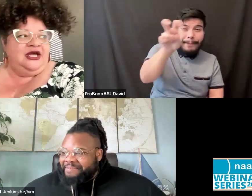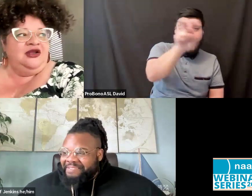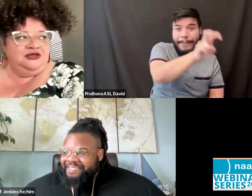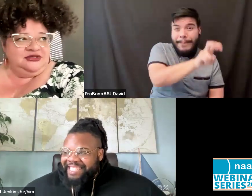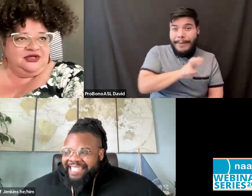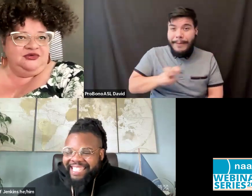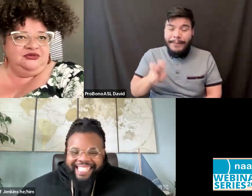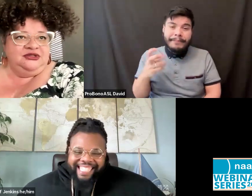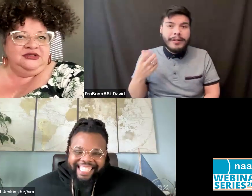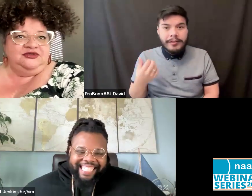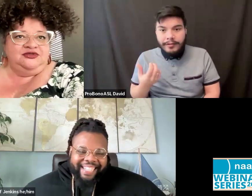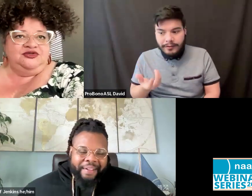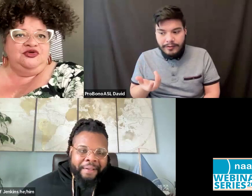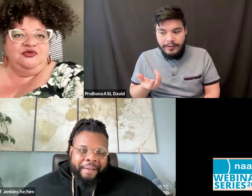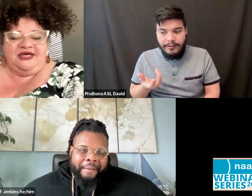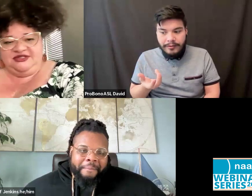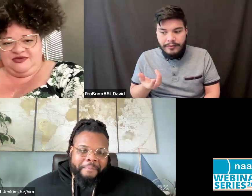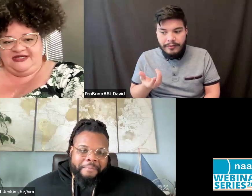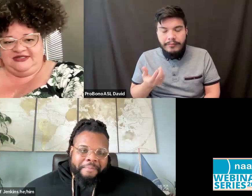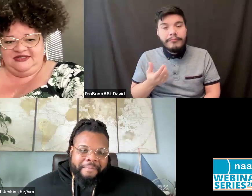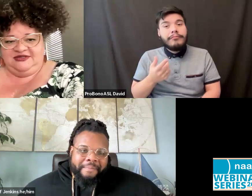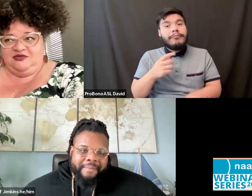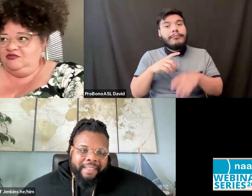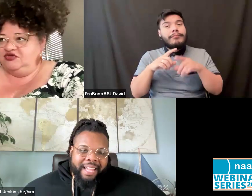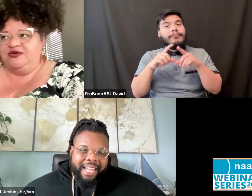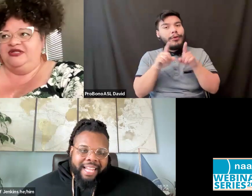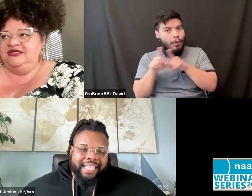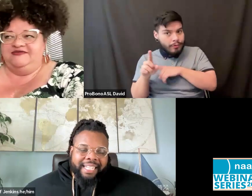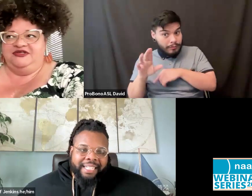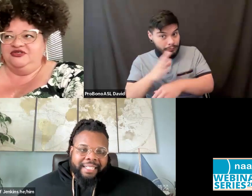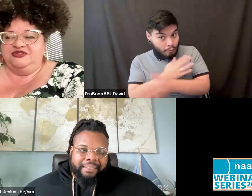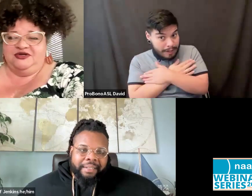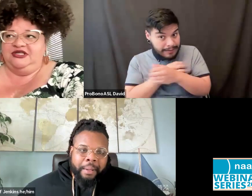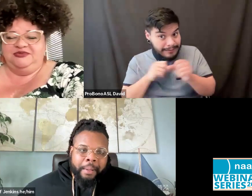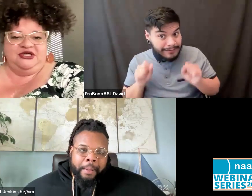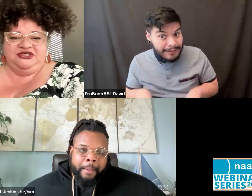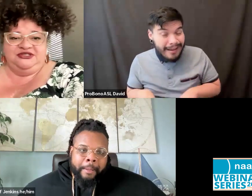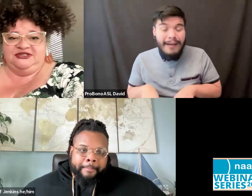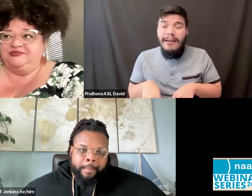And also, do you get to rest during these adventures during these productions?